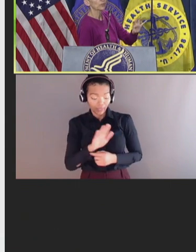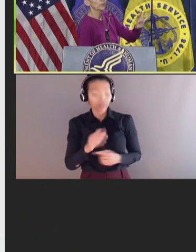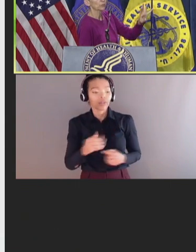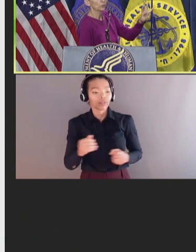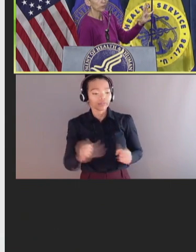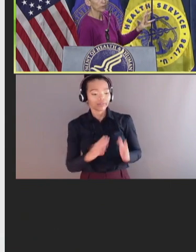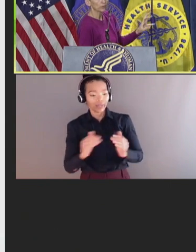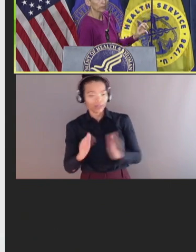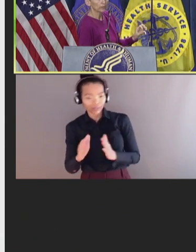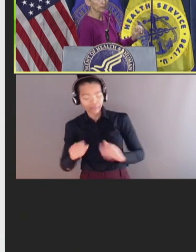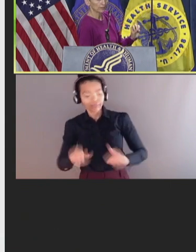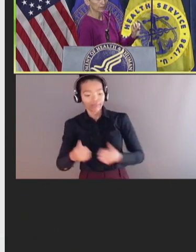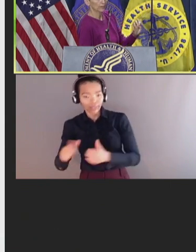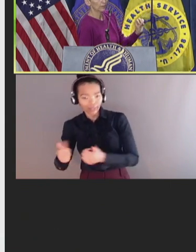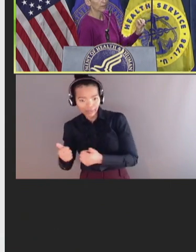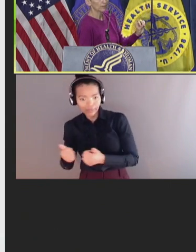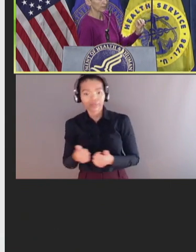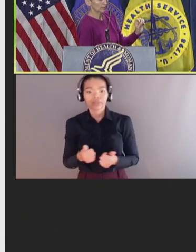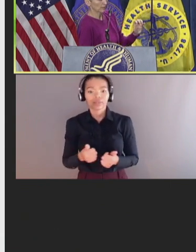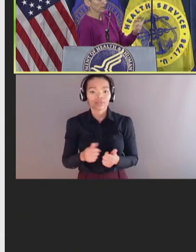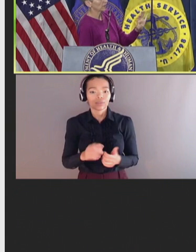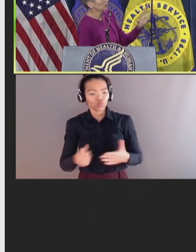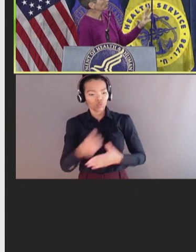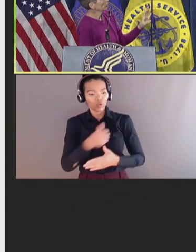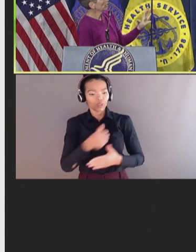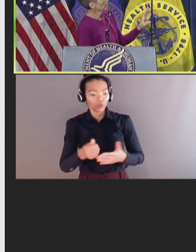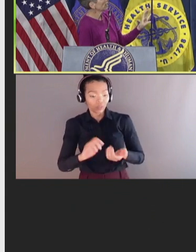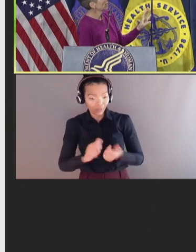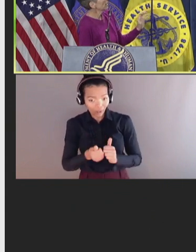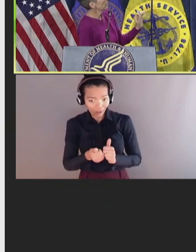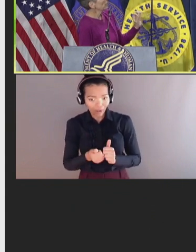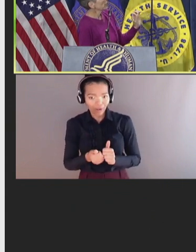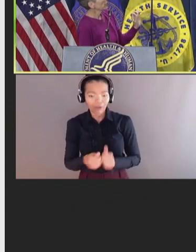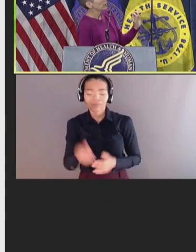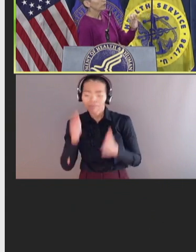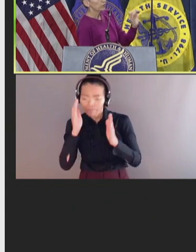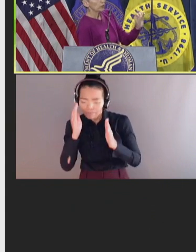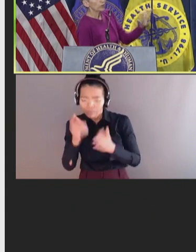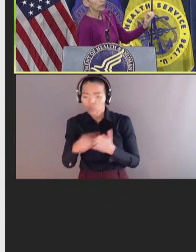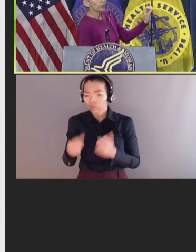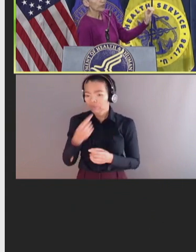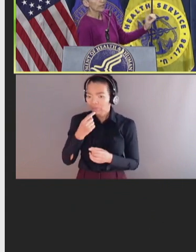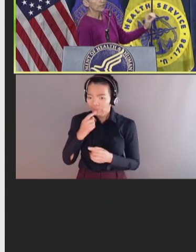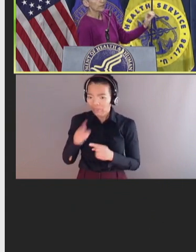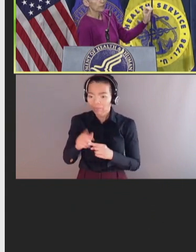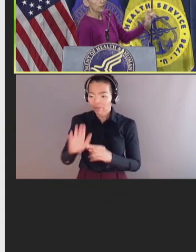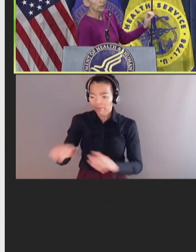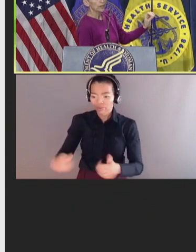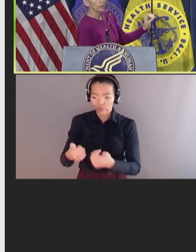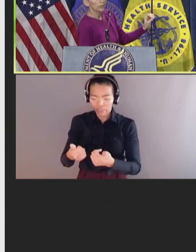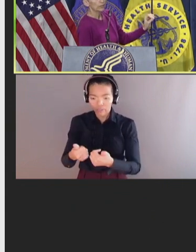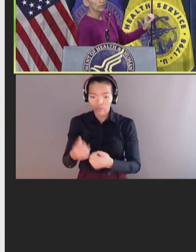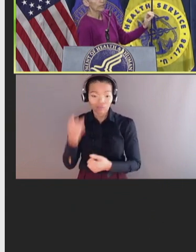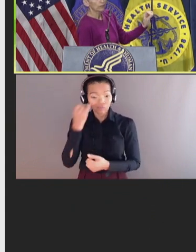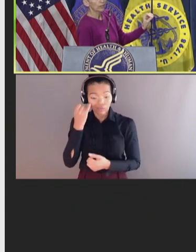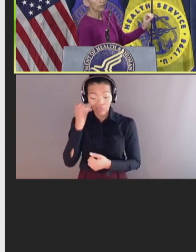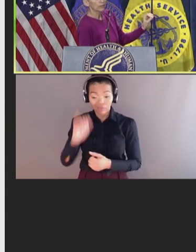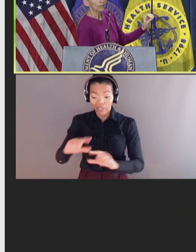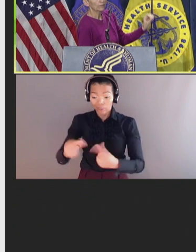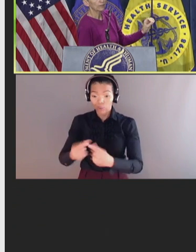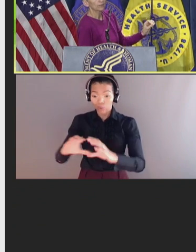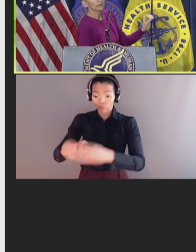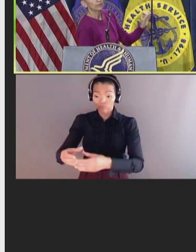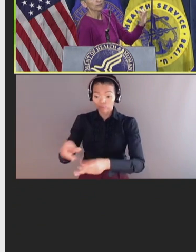tools addressed through that. But if you don't understand the population on a granular level,